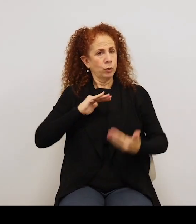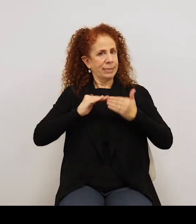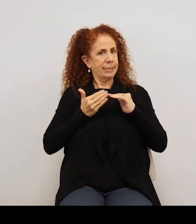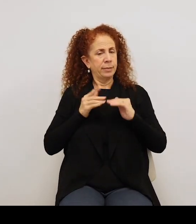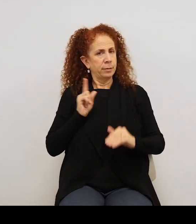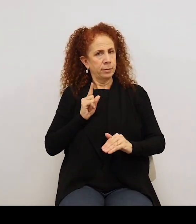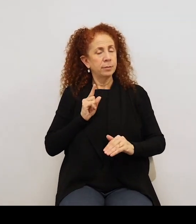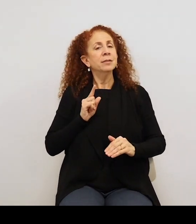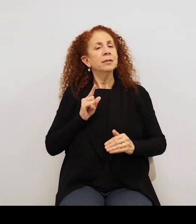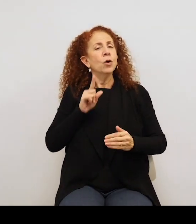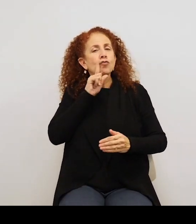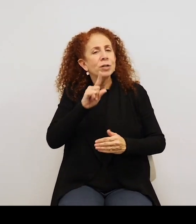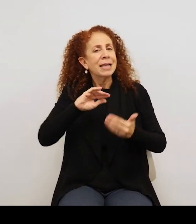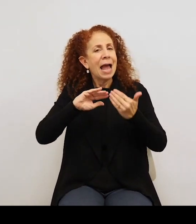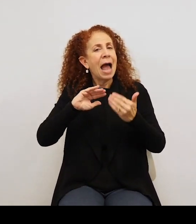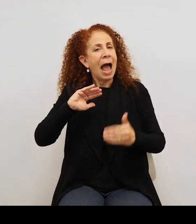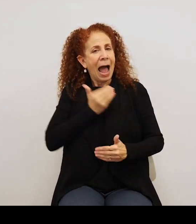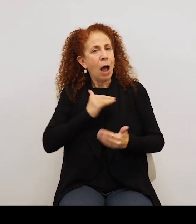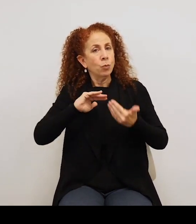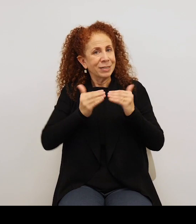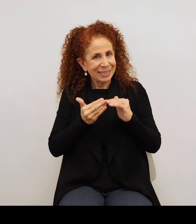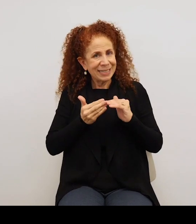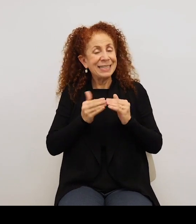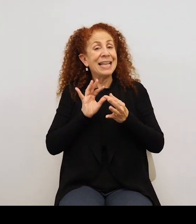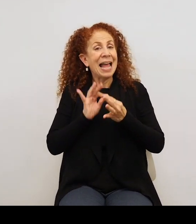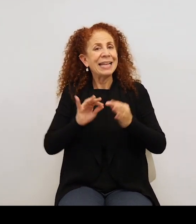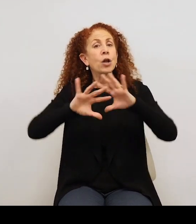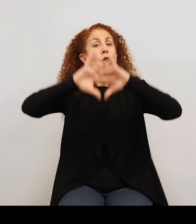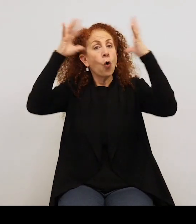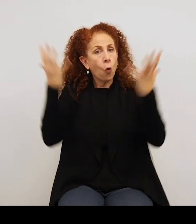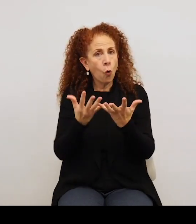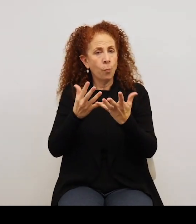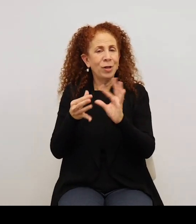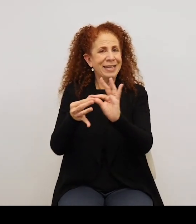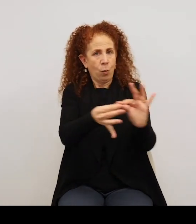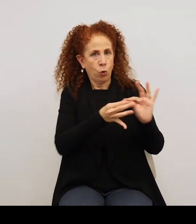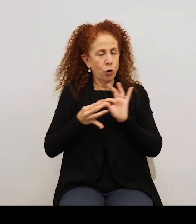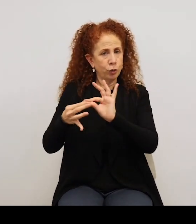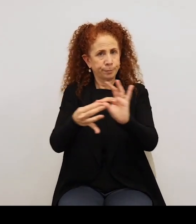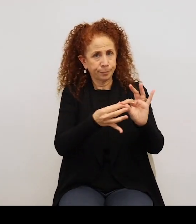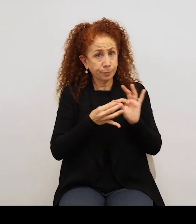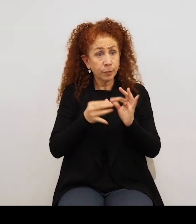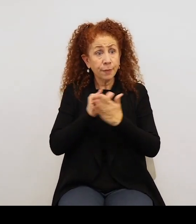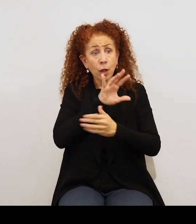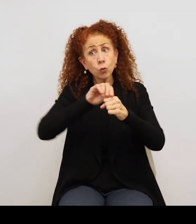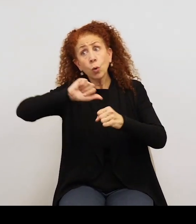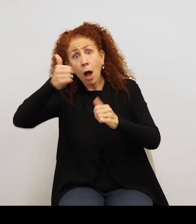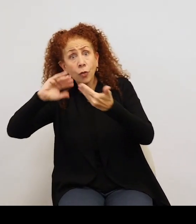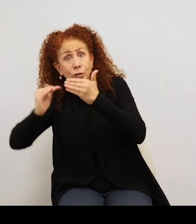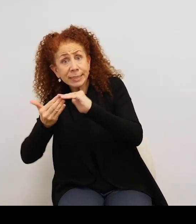It's about our cities in global networks that include other cities elsewhere,